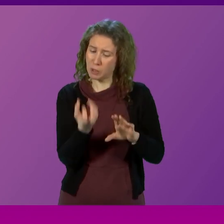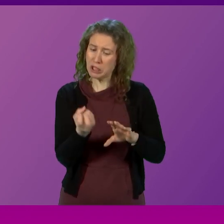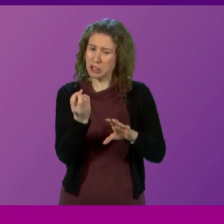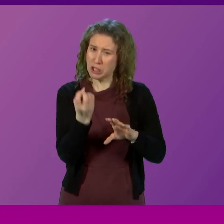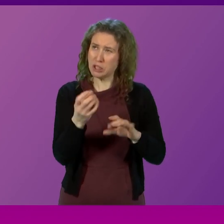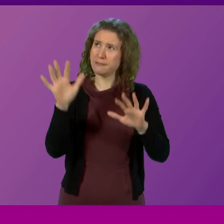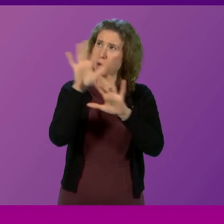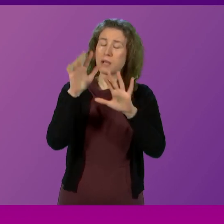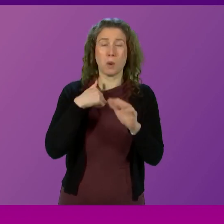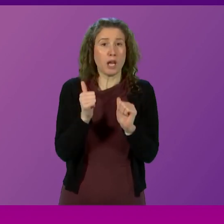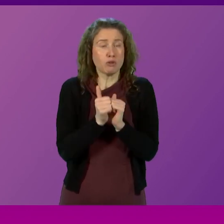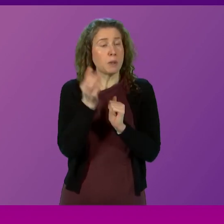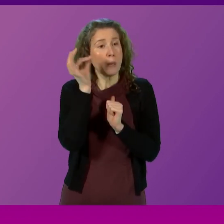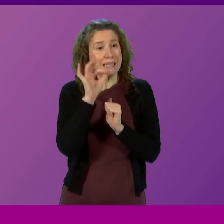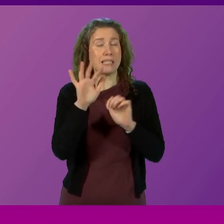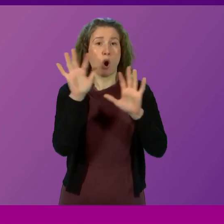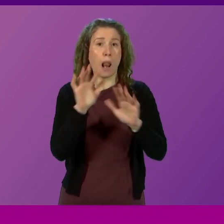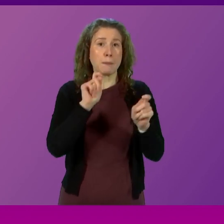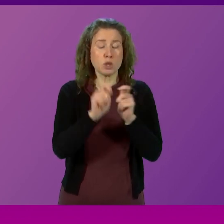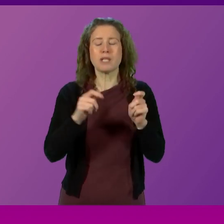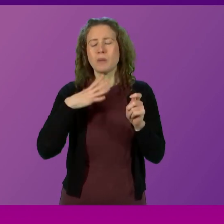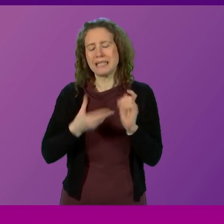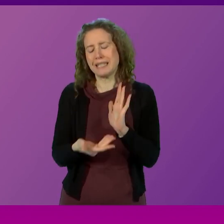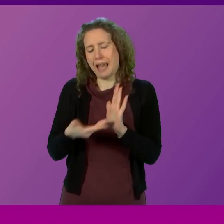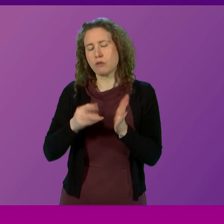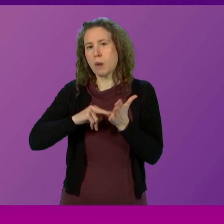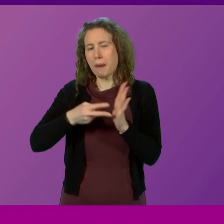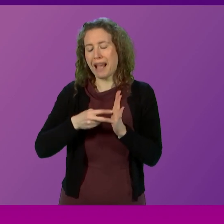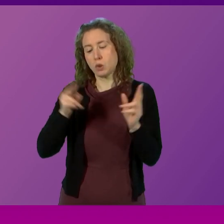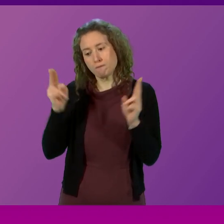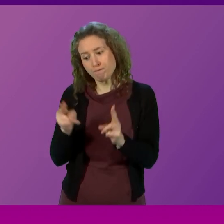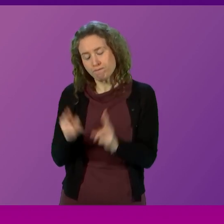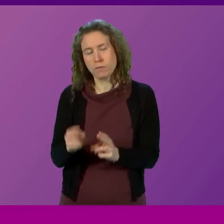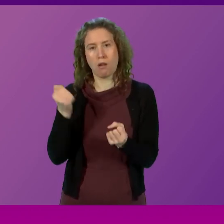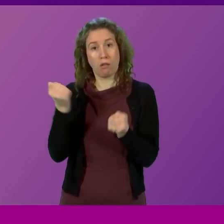agree with the Climate Change Committee that plans to discourage car use are needed to accompany